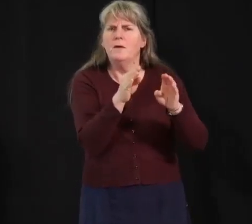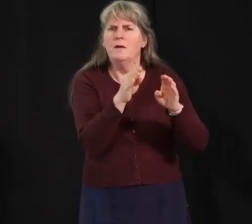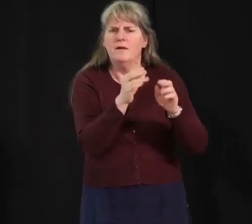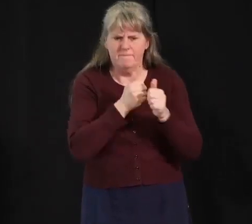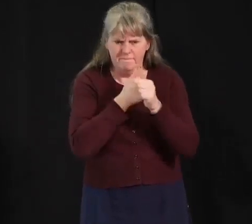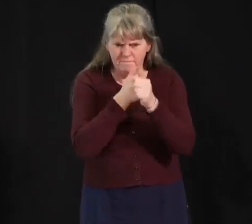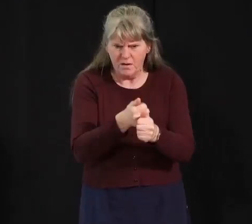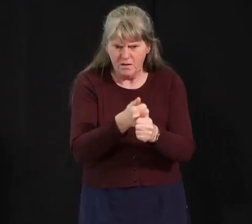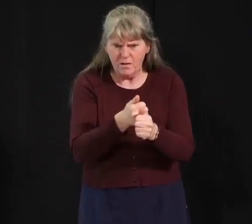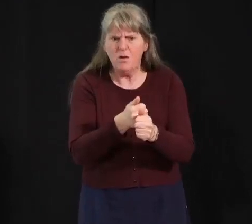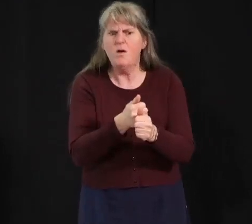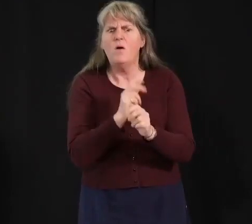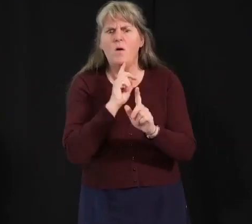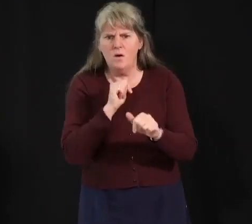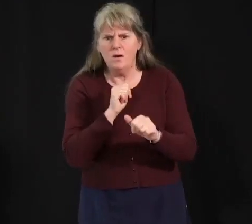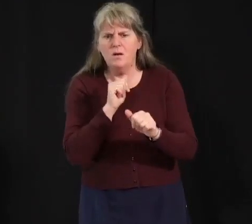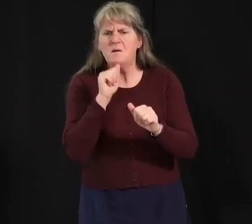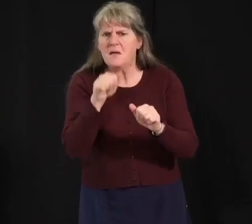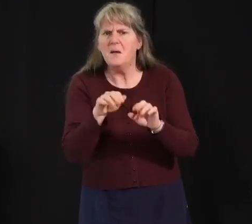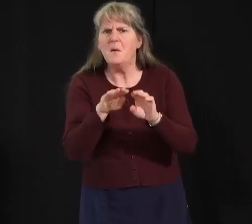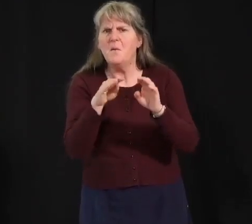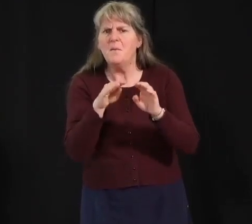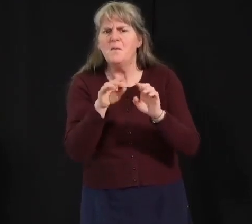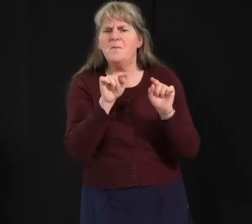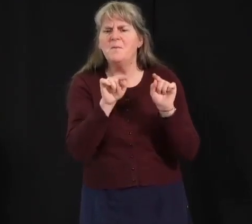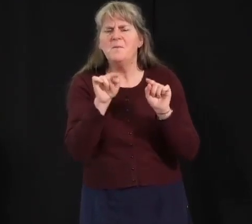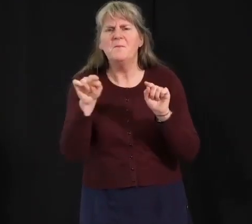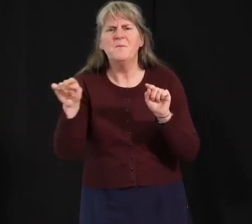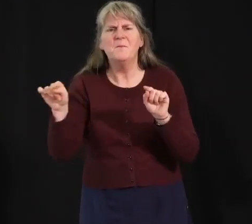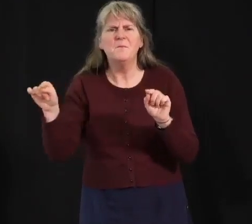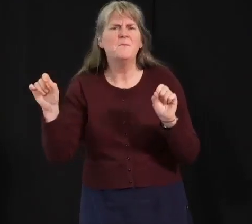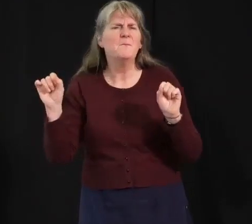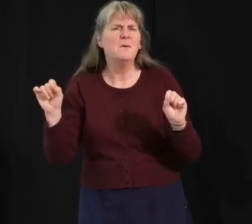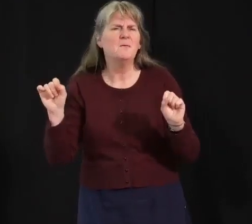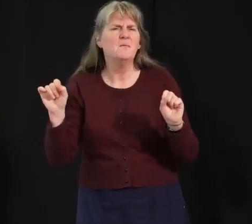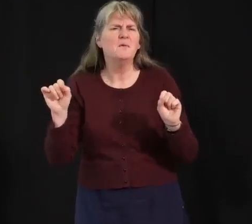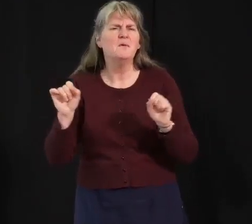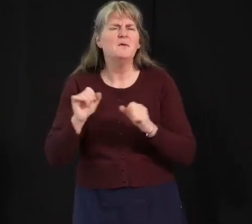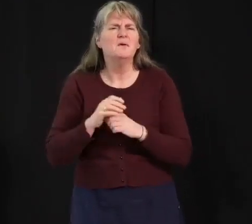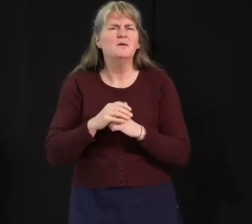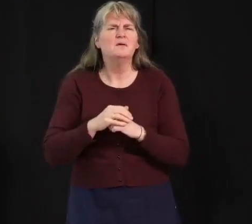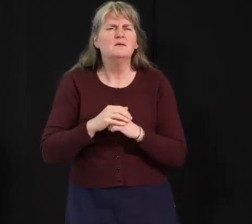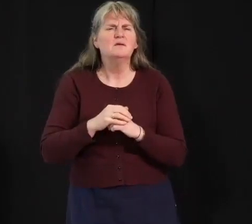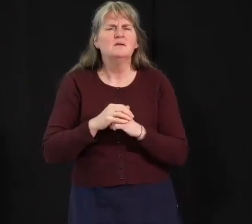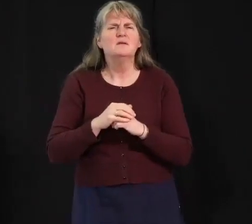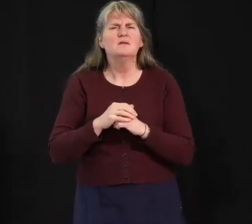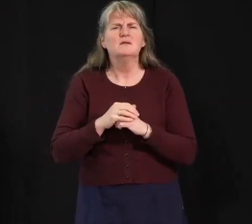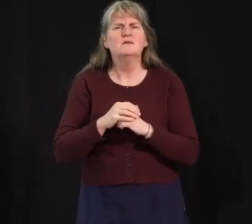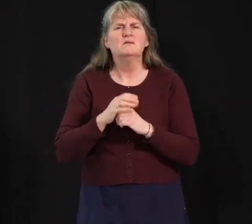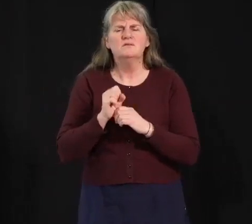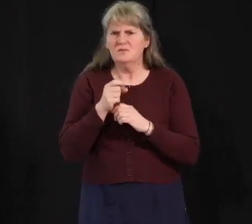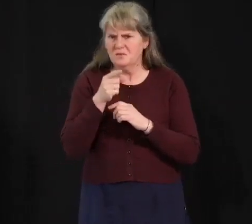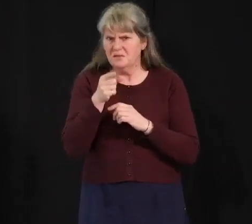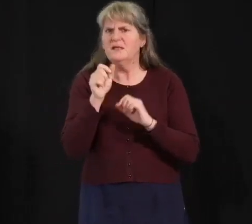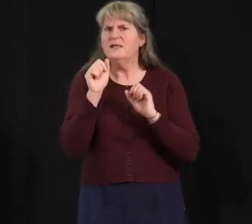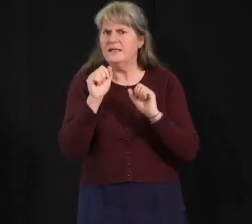more bearable as at work, or livable, by looking at where we can start to open up.